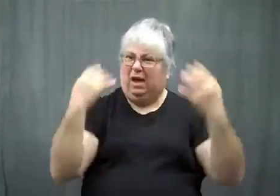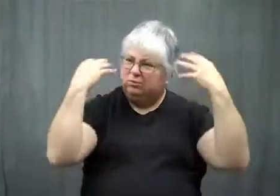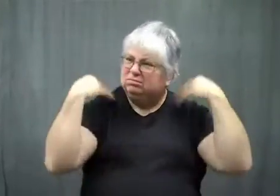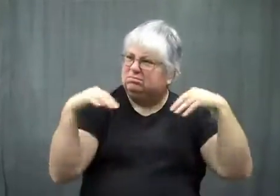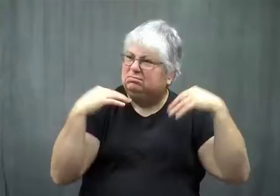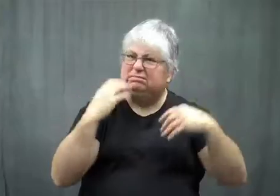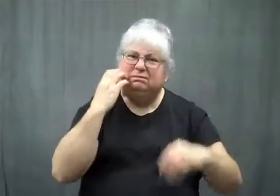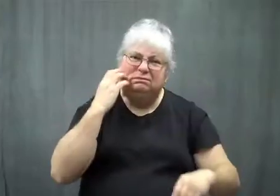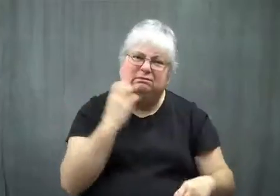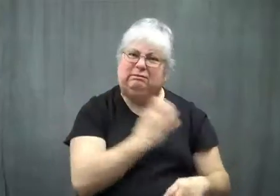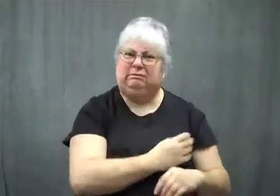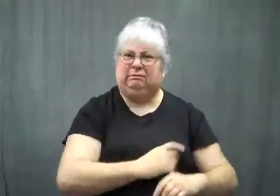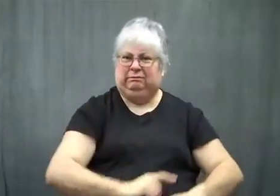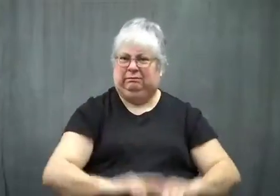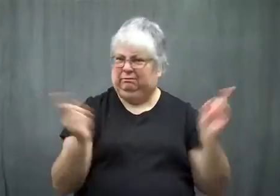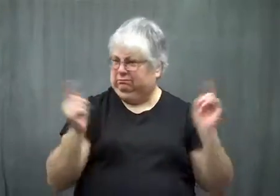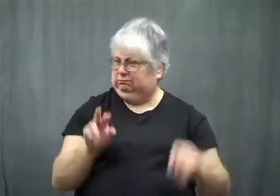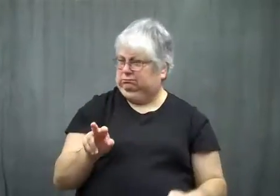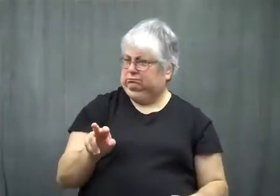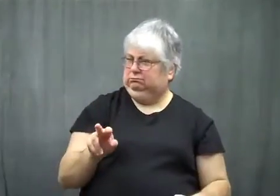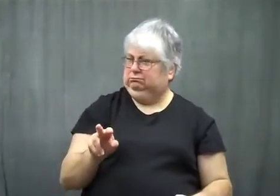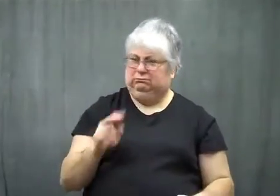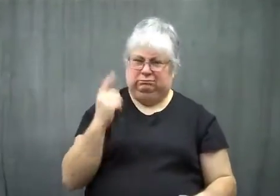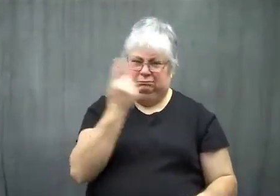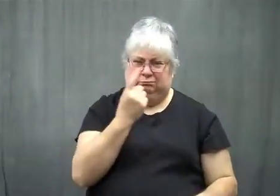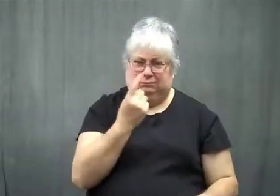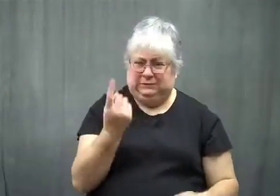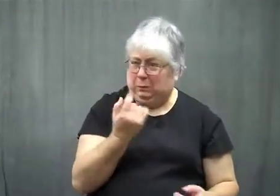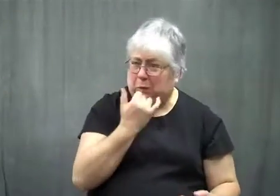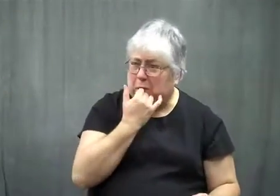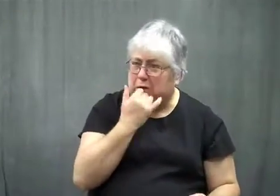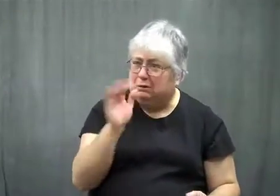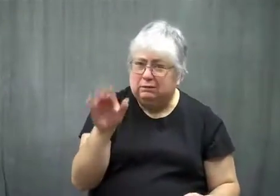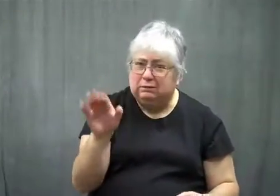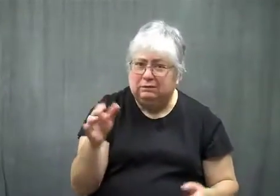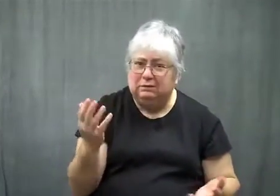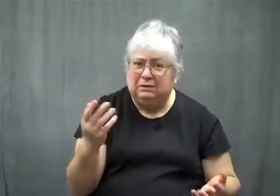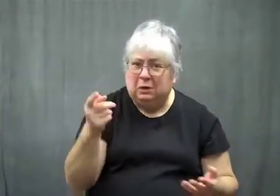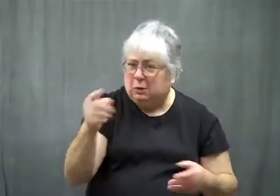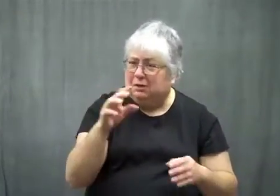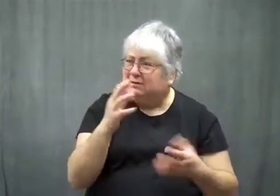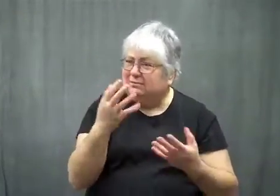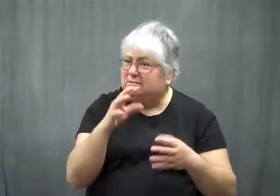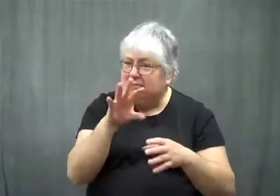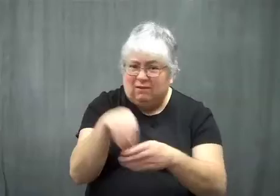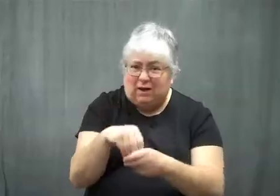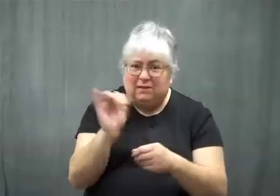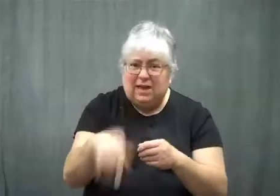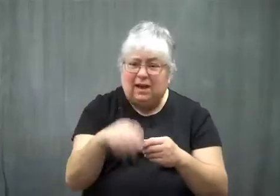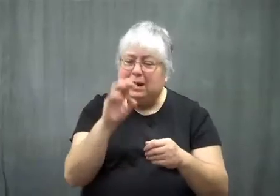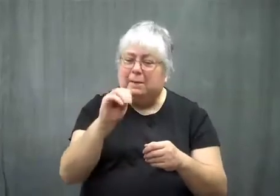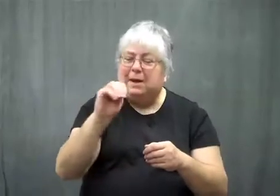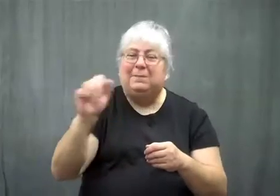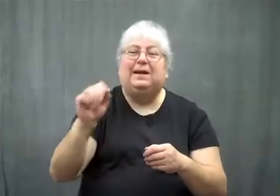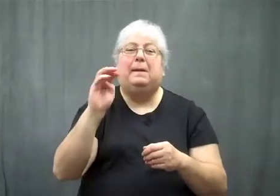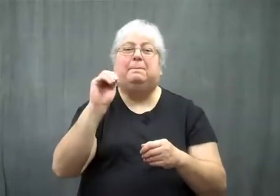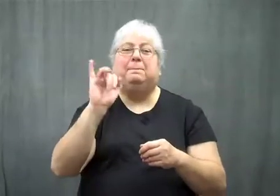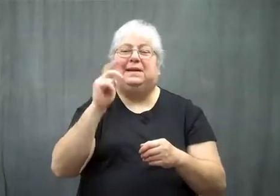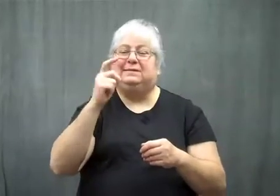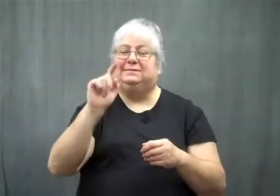Now he has long hair and a beard, and that struck her as odd.